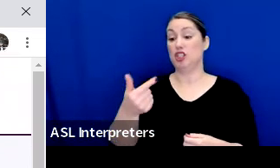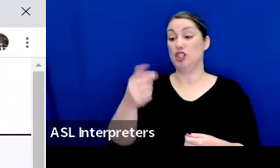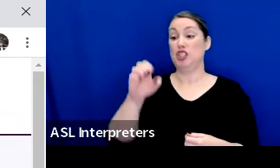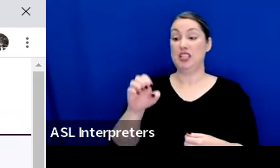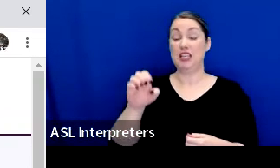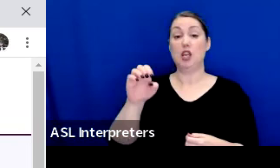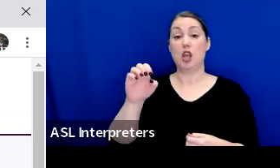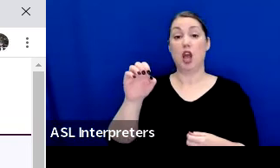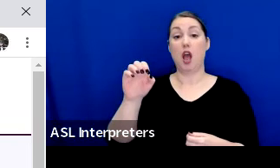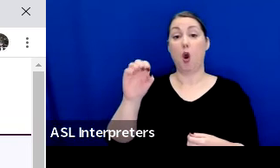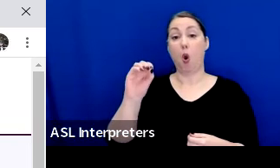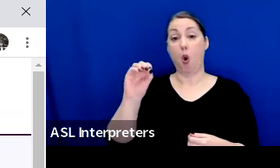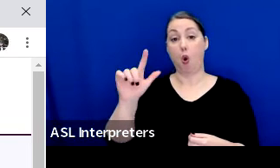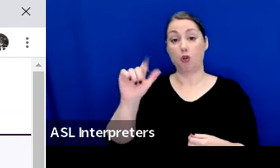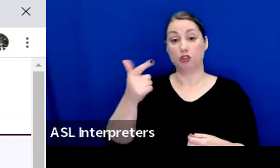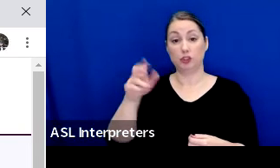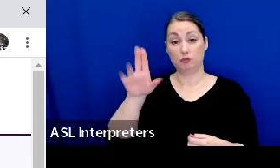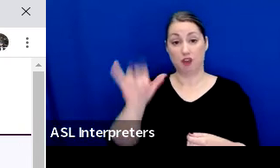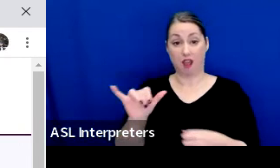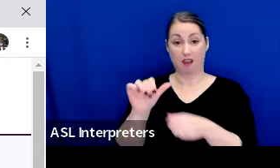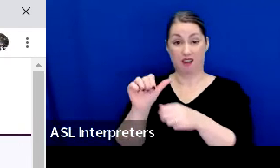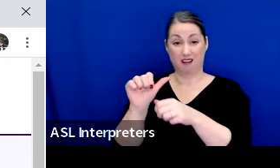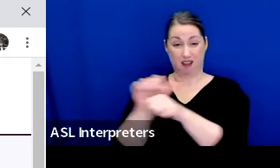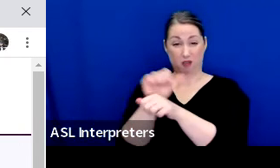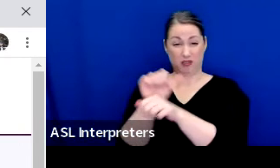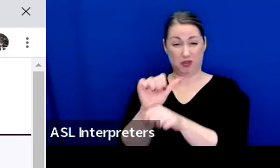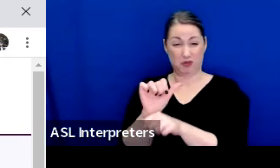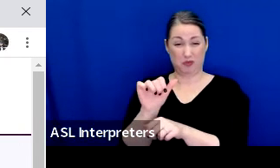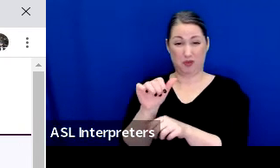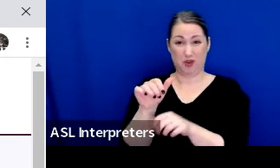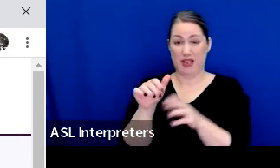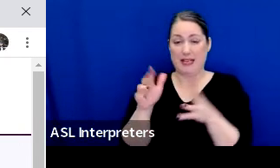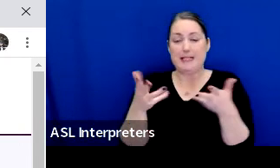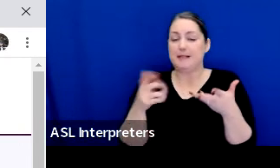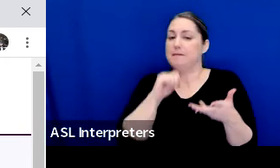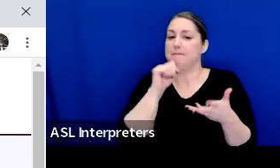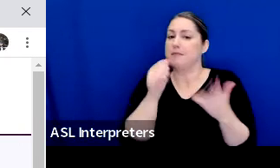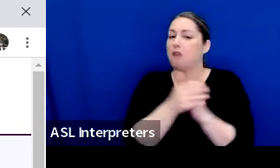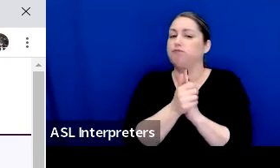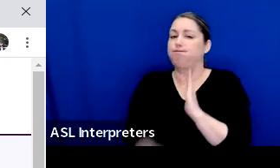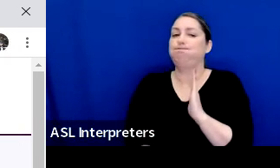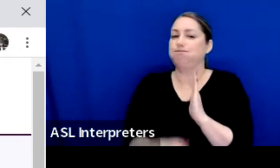but I'm not the perfect person to demonstrate how to put your opinion. But it can't be done.